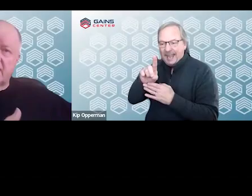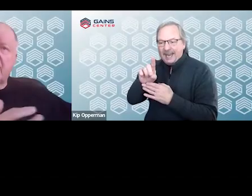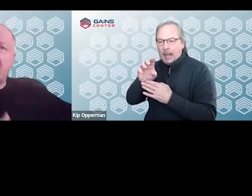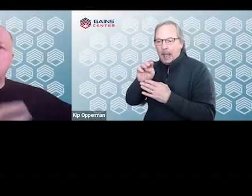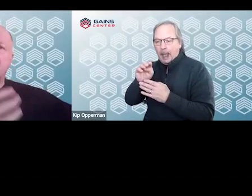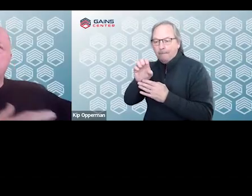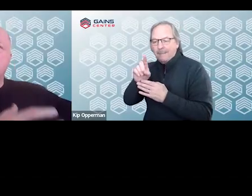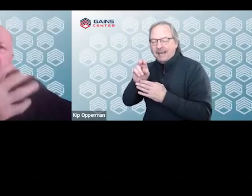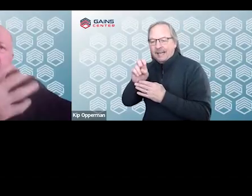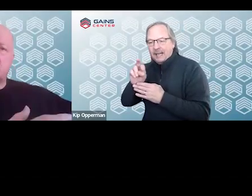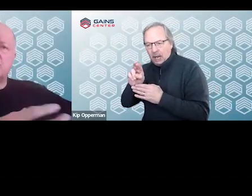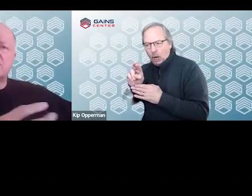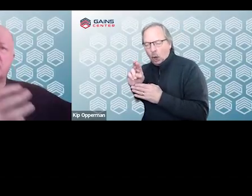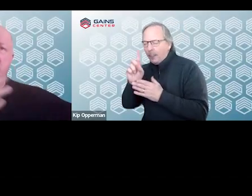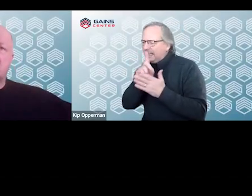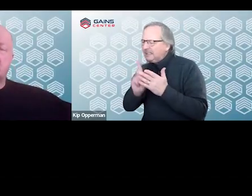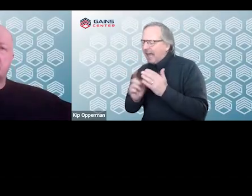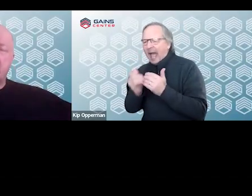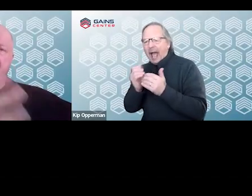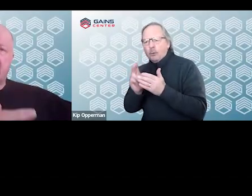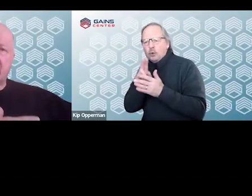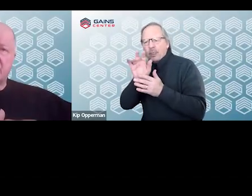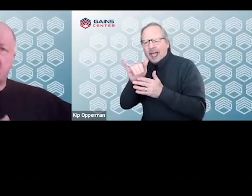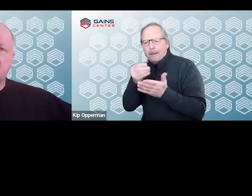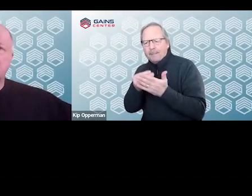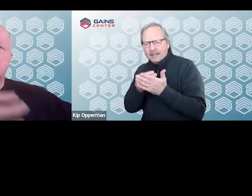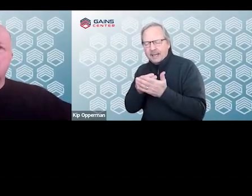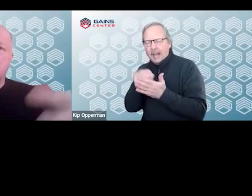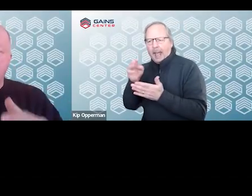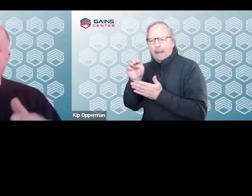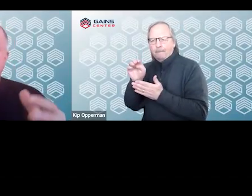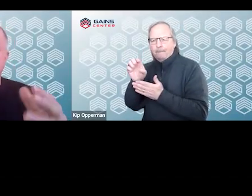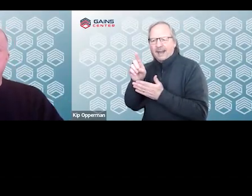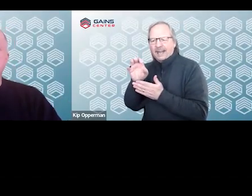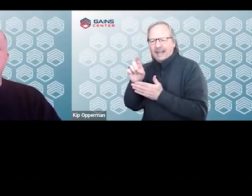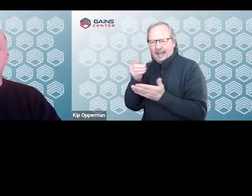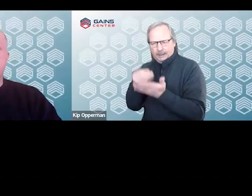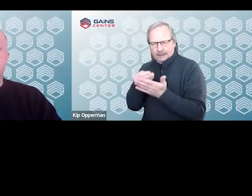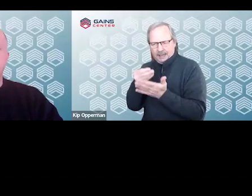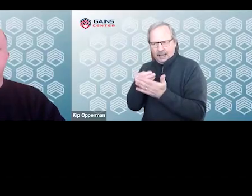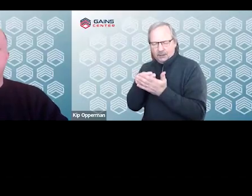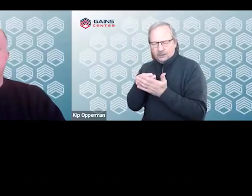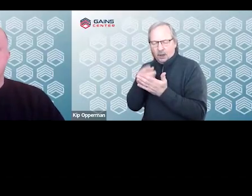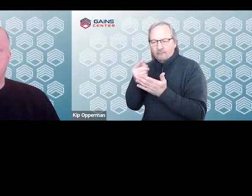designing how they're going to use Medicaid dollars for contingency management.